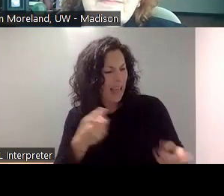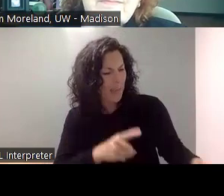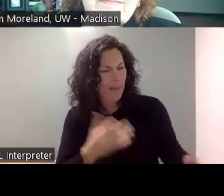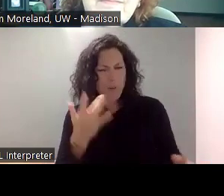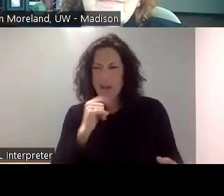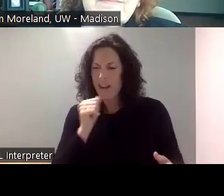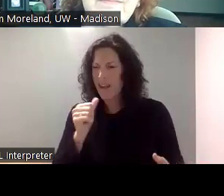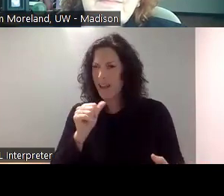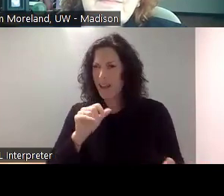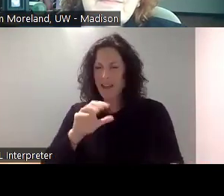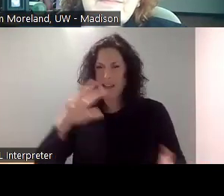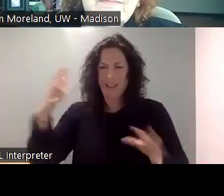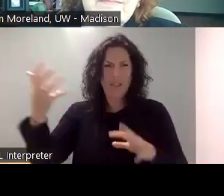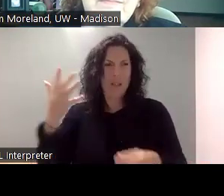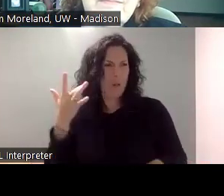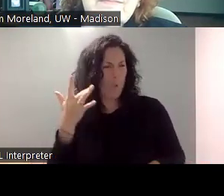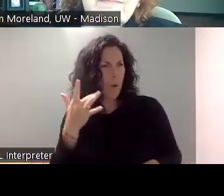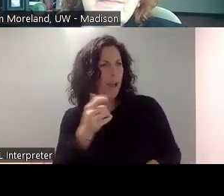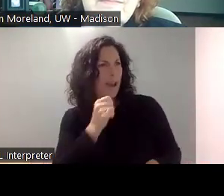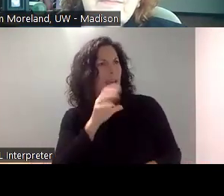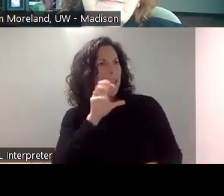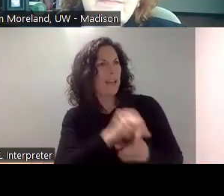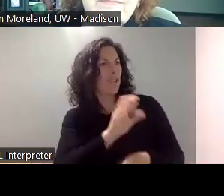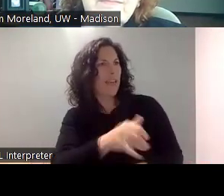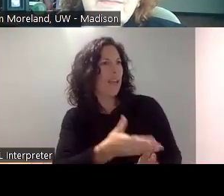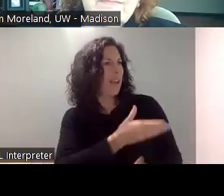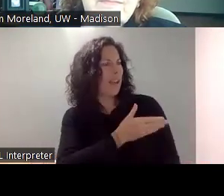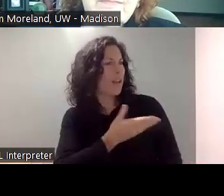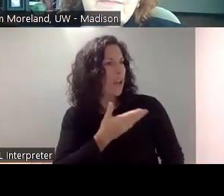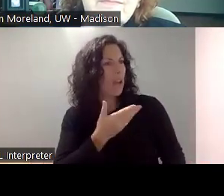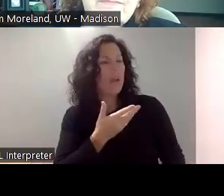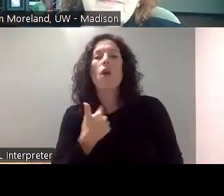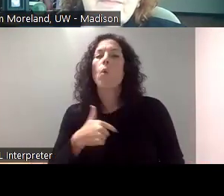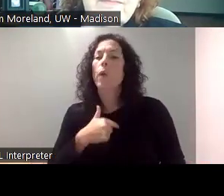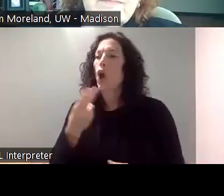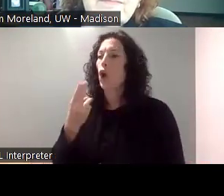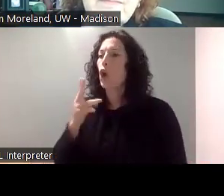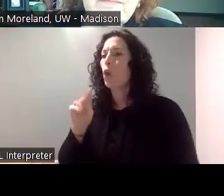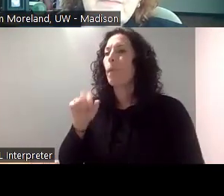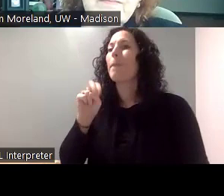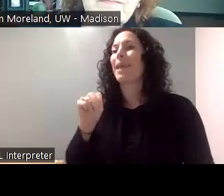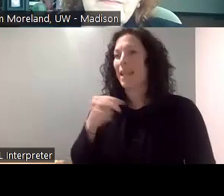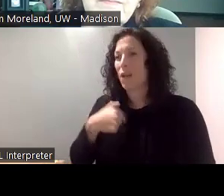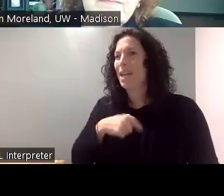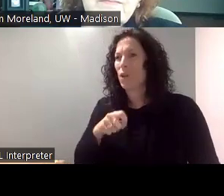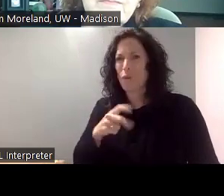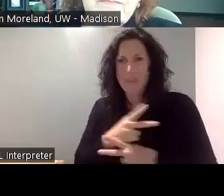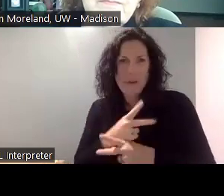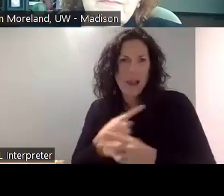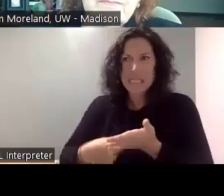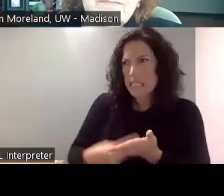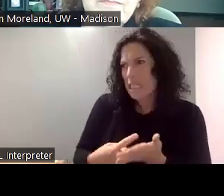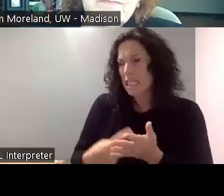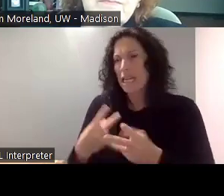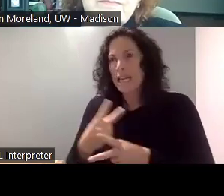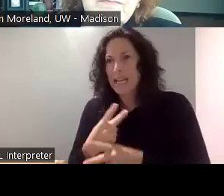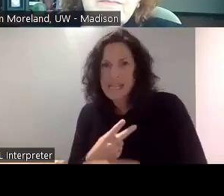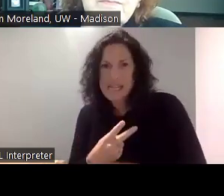At the end of the day, we're all human beings, and we need to figure out how to actually talk about it and get to the bottom of what it is and then work to resolve it.